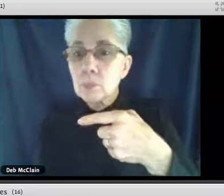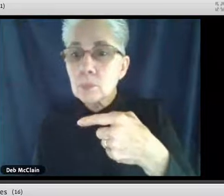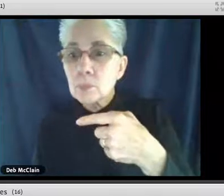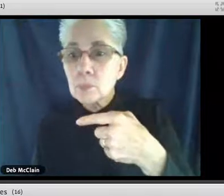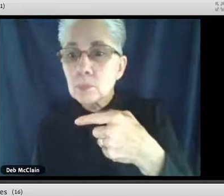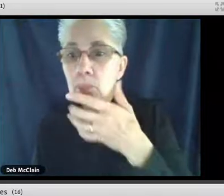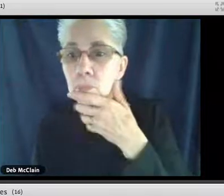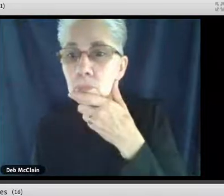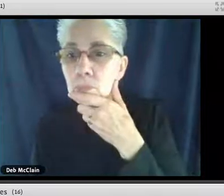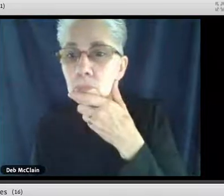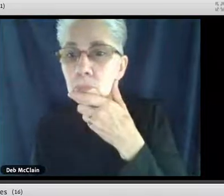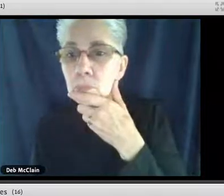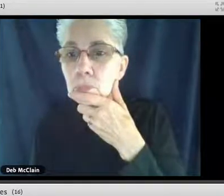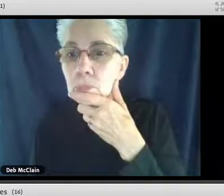It's below the fold.